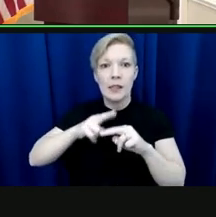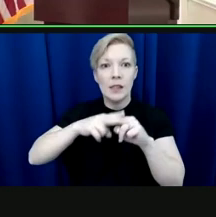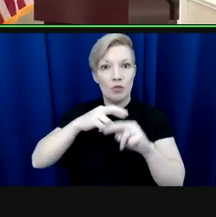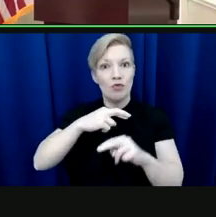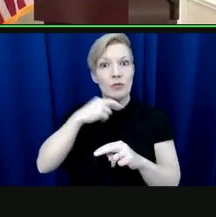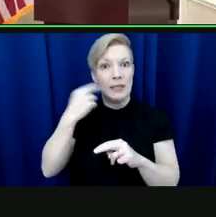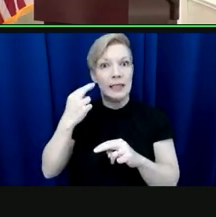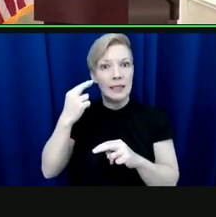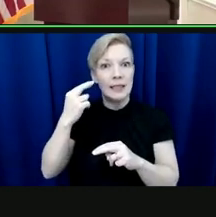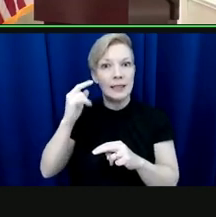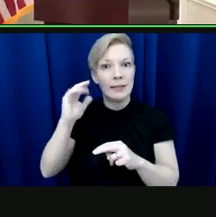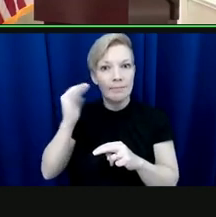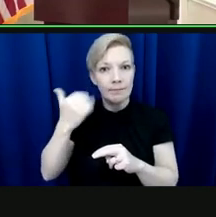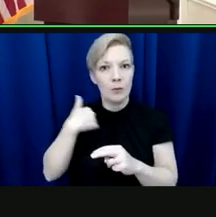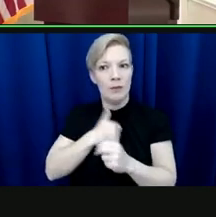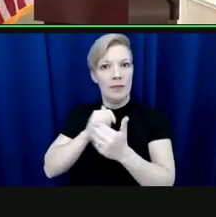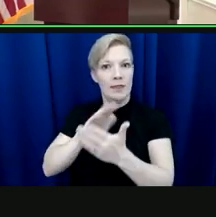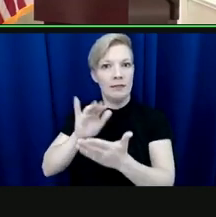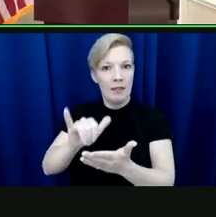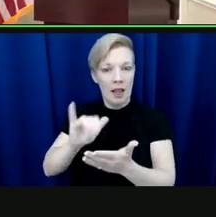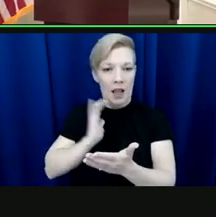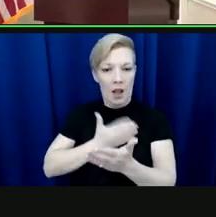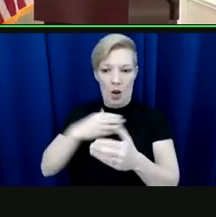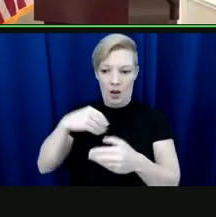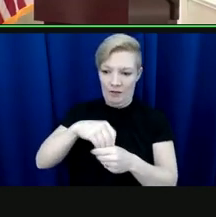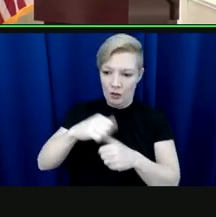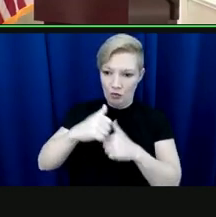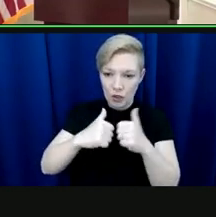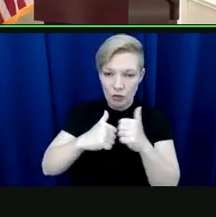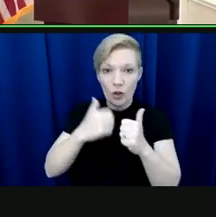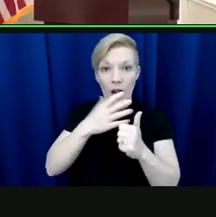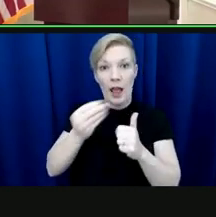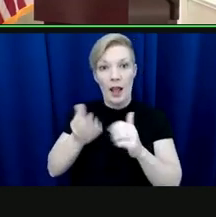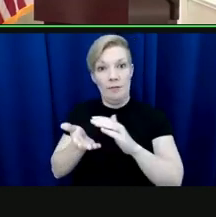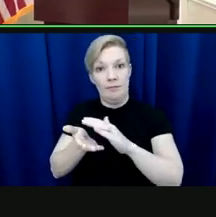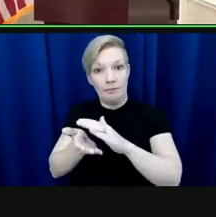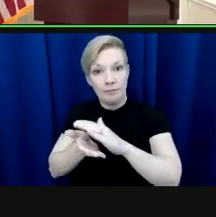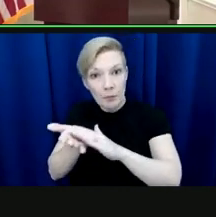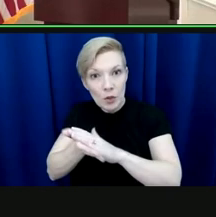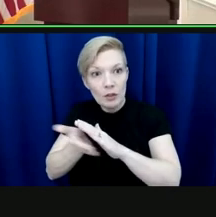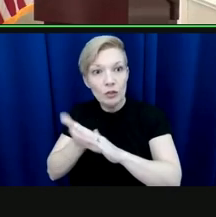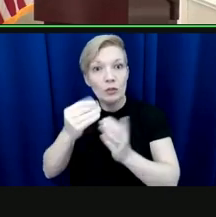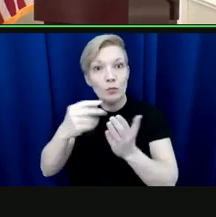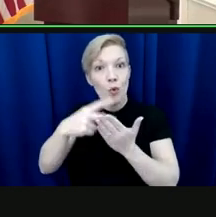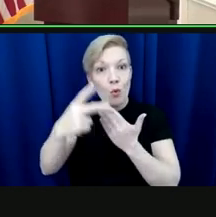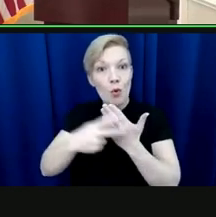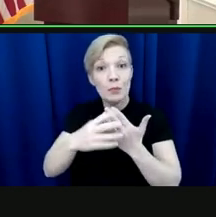our operations and programs, and to our workforce, especially those who work outside.